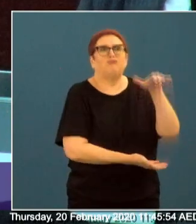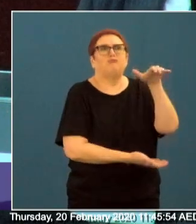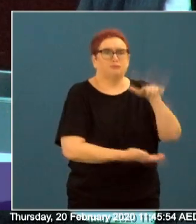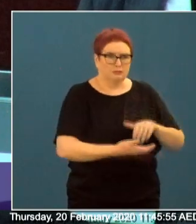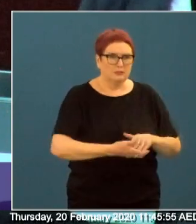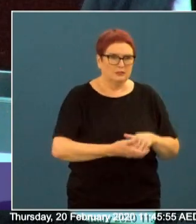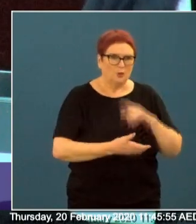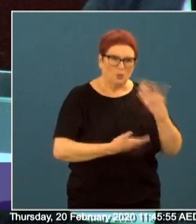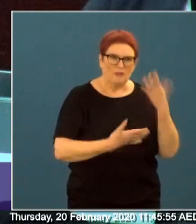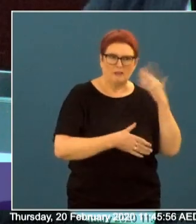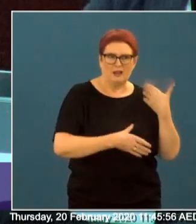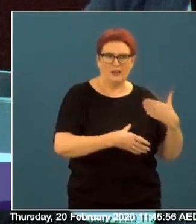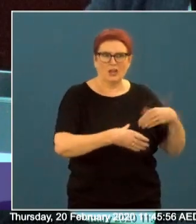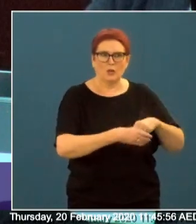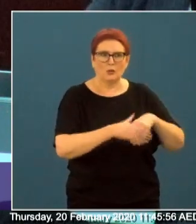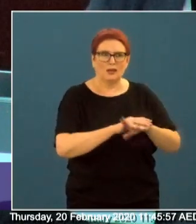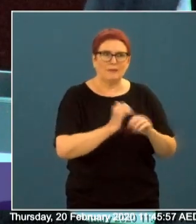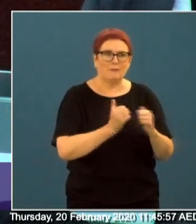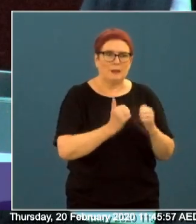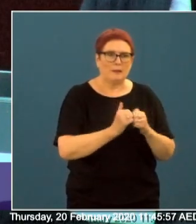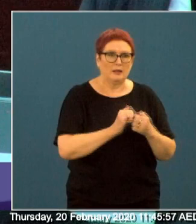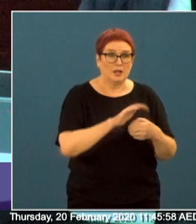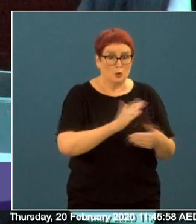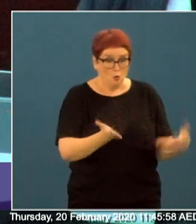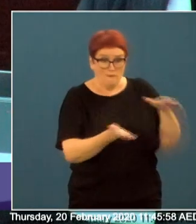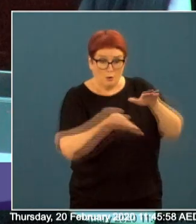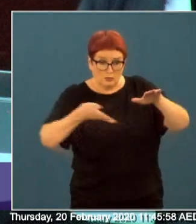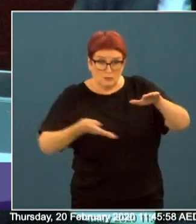included in our part D of the tender bundle.